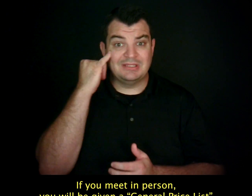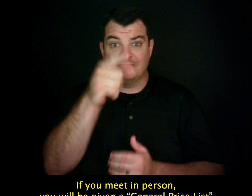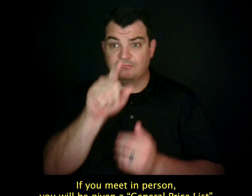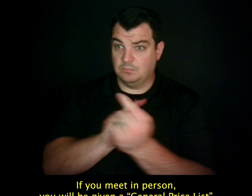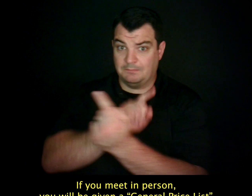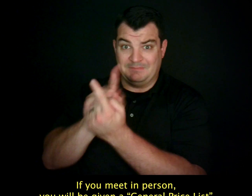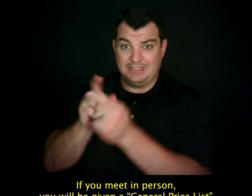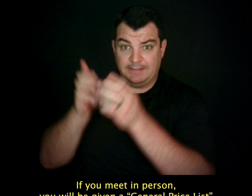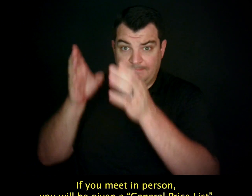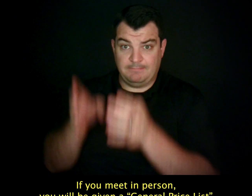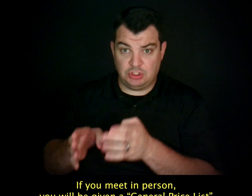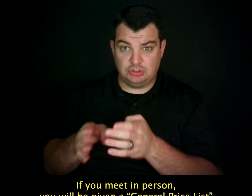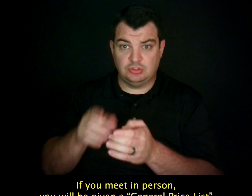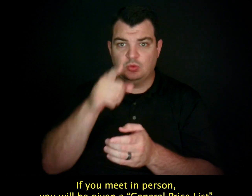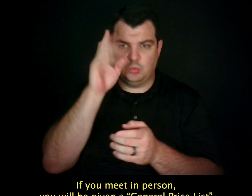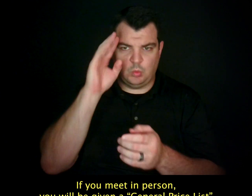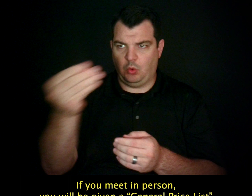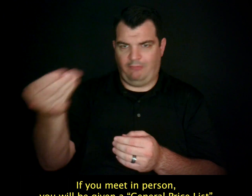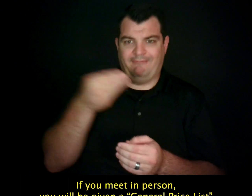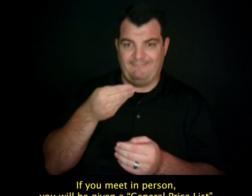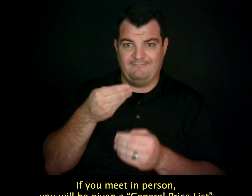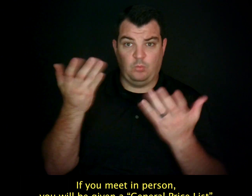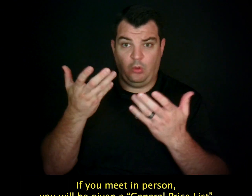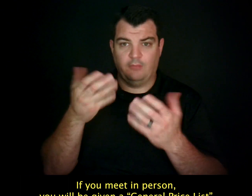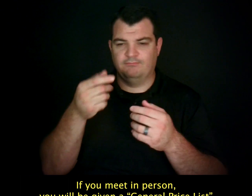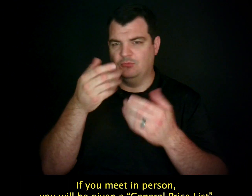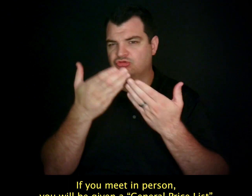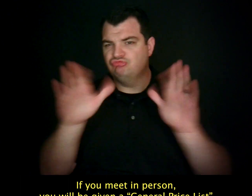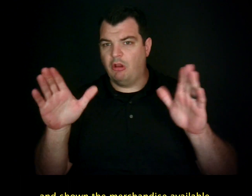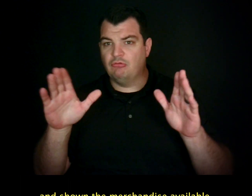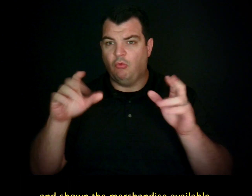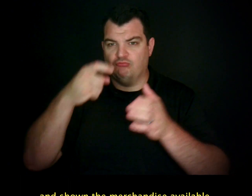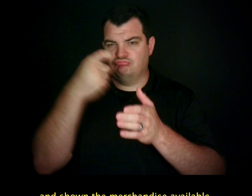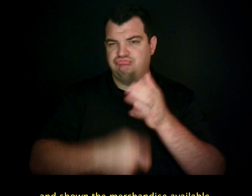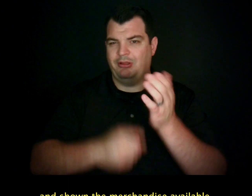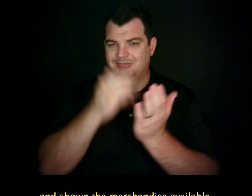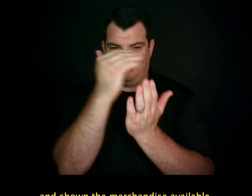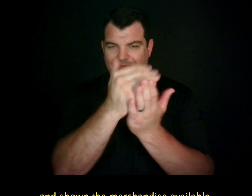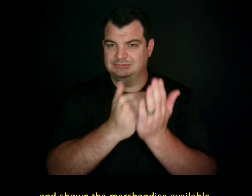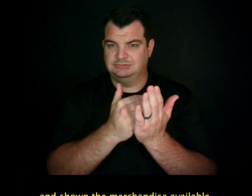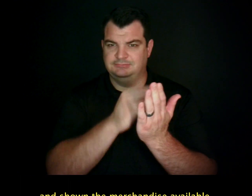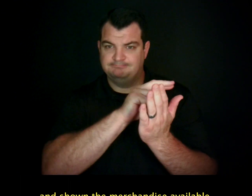If you meet in person, you will be given a “General Price List” and shown the merchandise available.